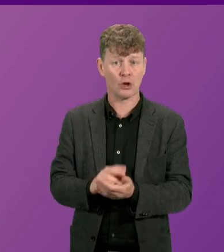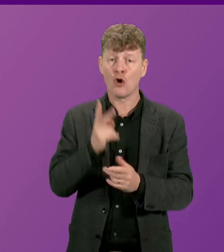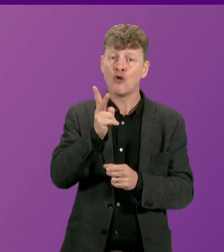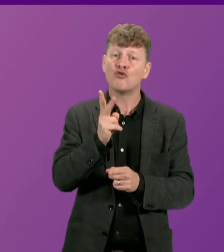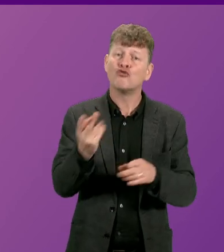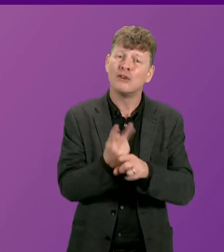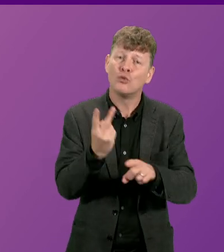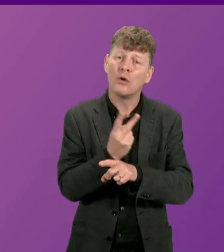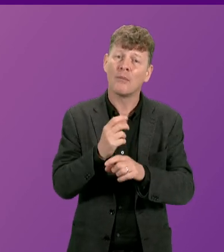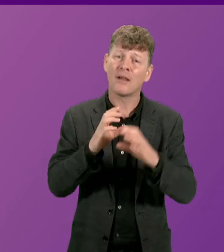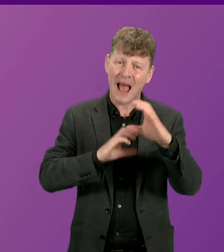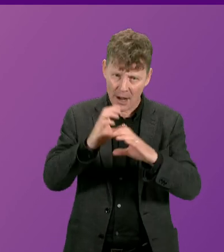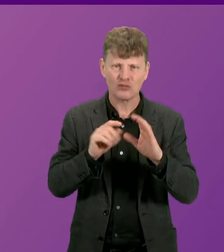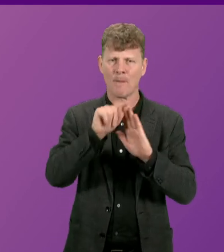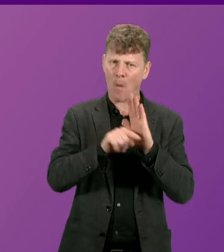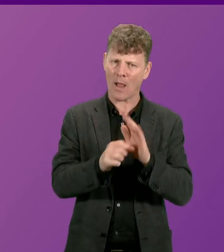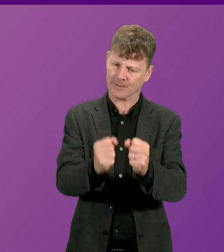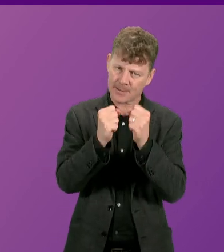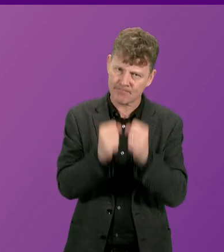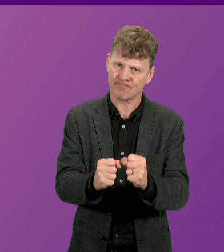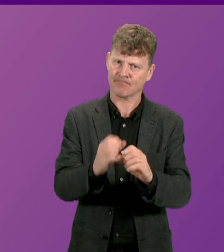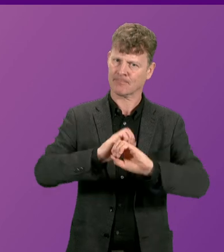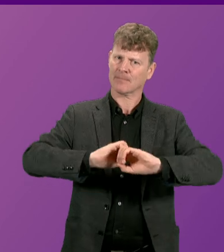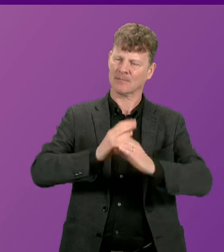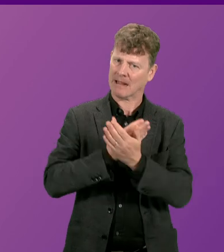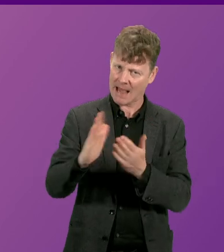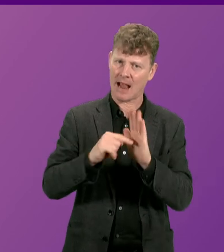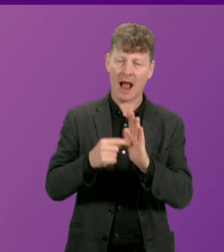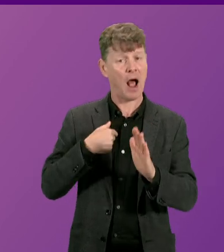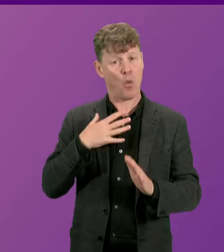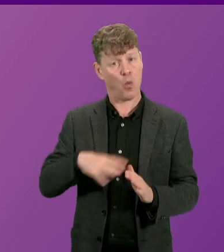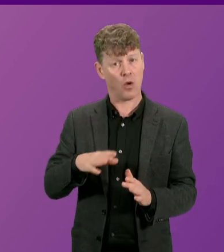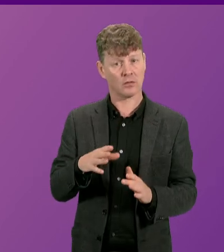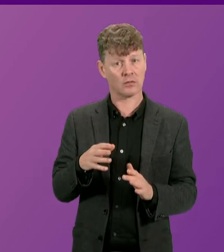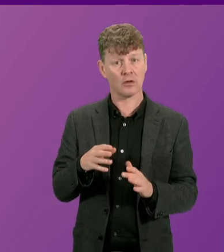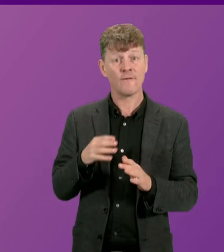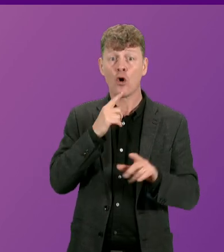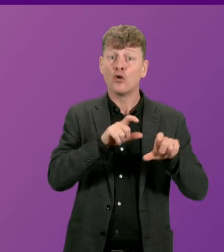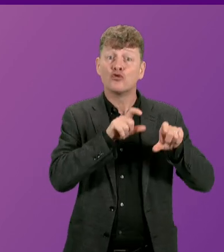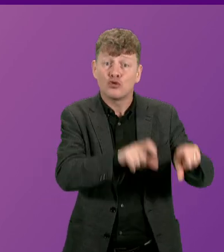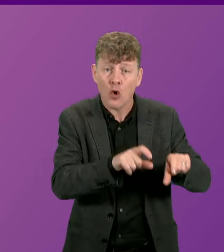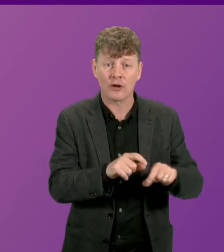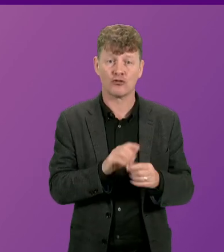policy certainty. I want to give the same policy certainty to storage, to hydrogen and to carbon